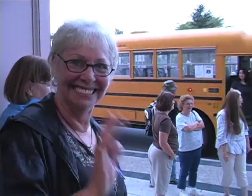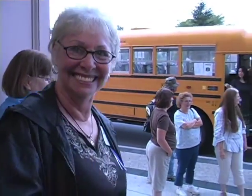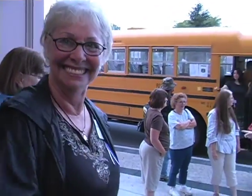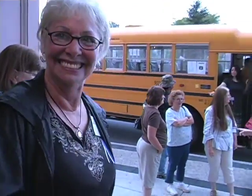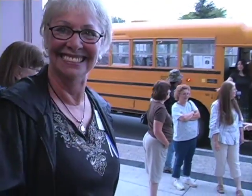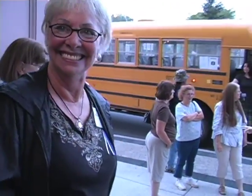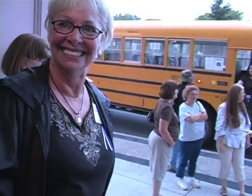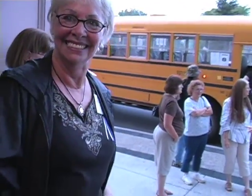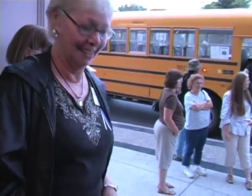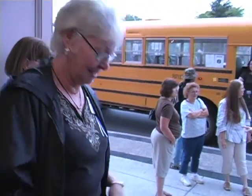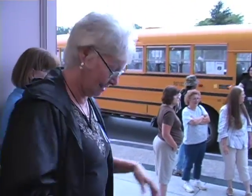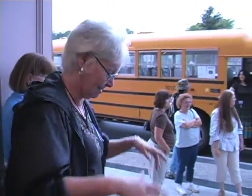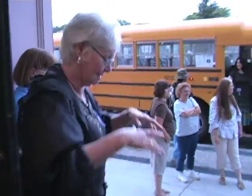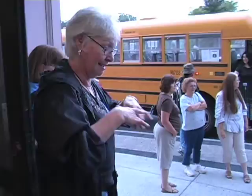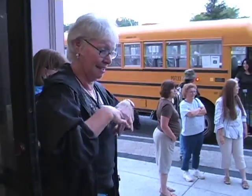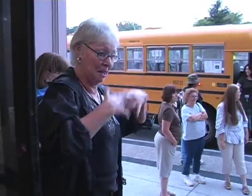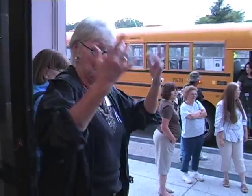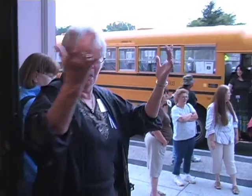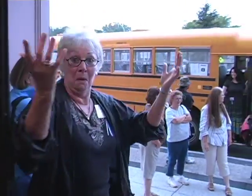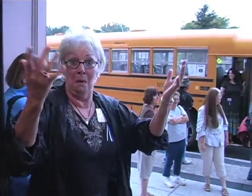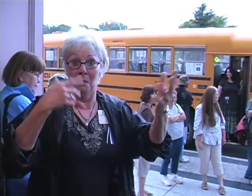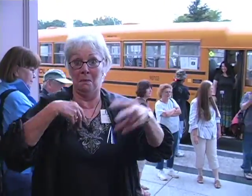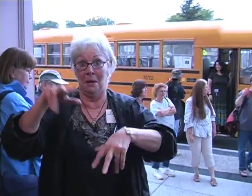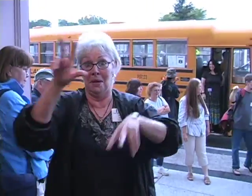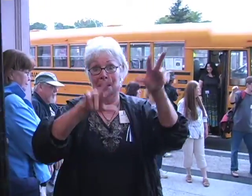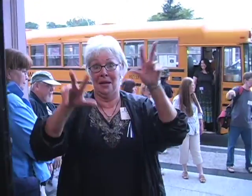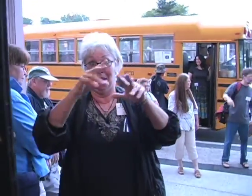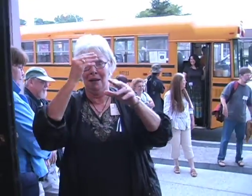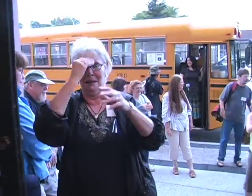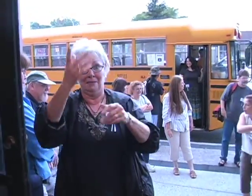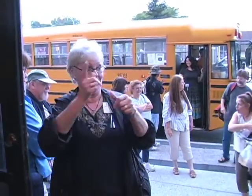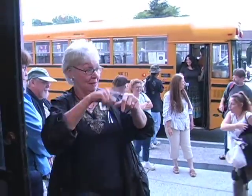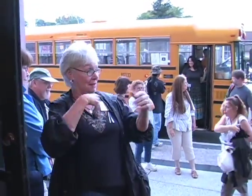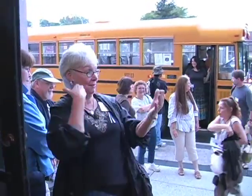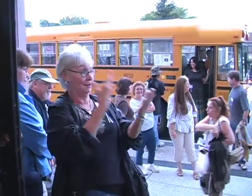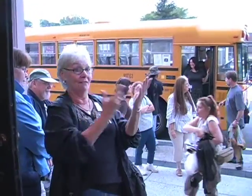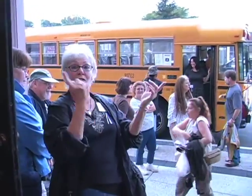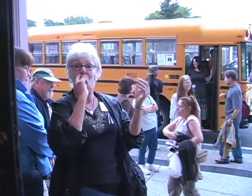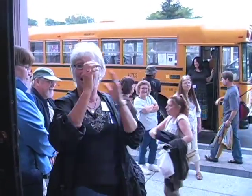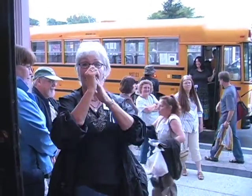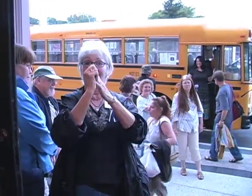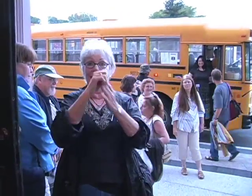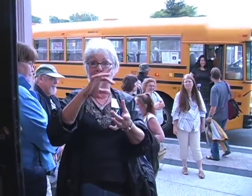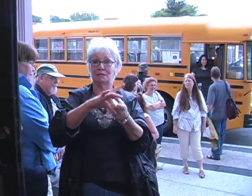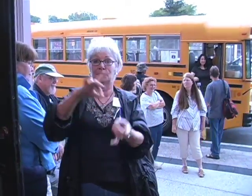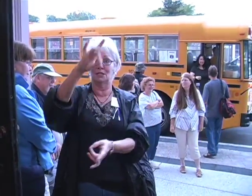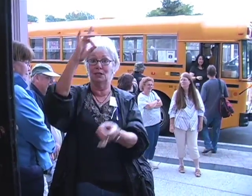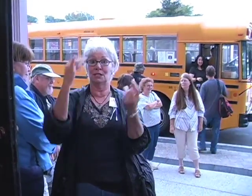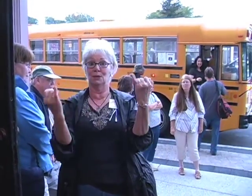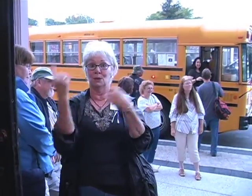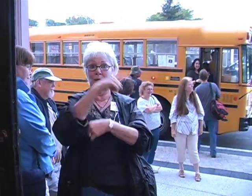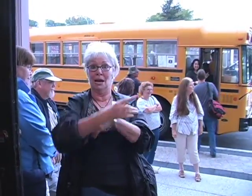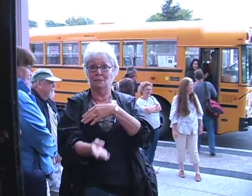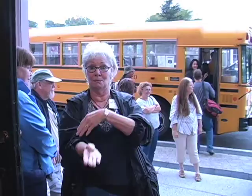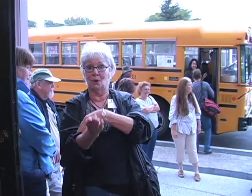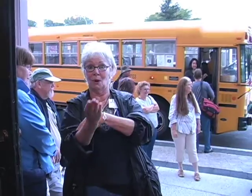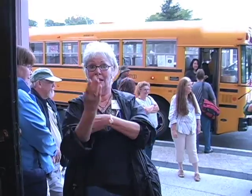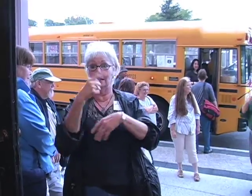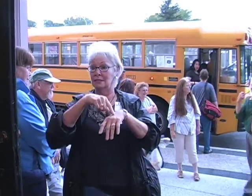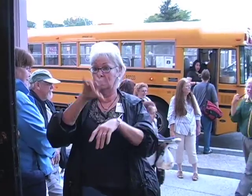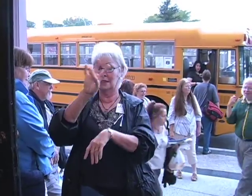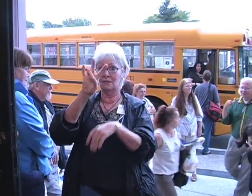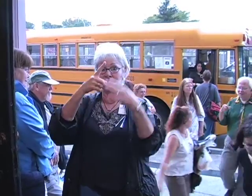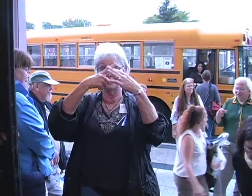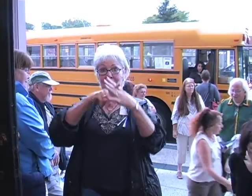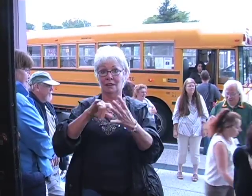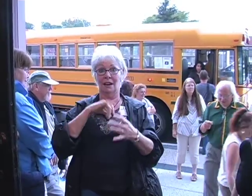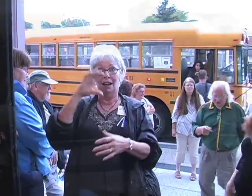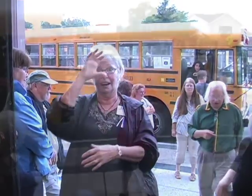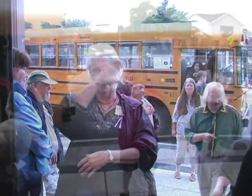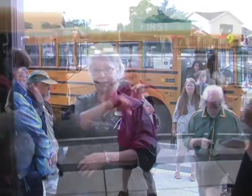Hi hi.. I am awkward and just got here this morning for the Spirit Gathering that starts at 7am. I guess.